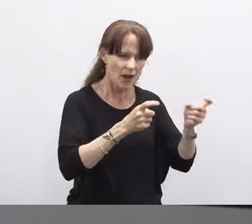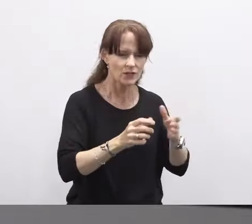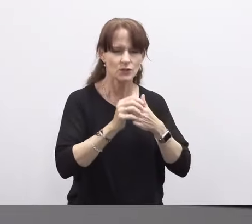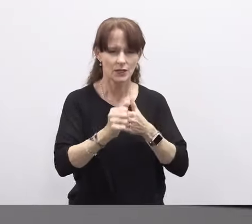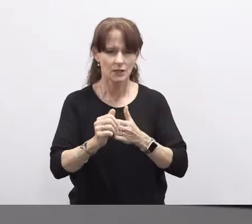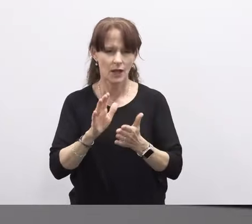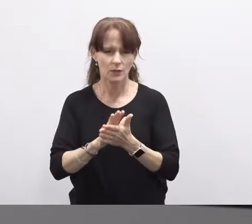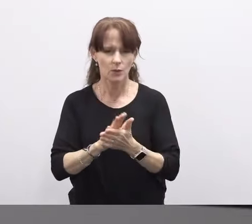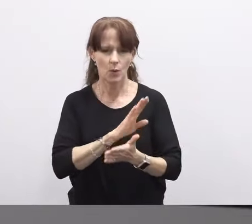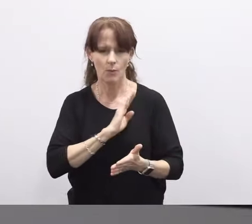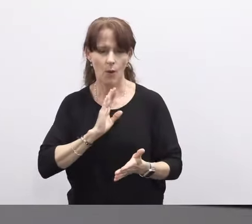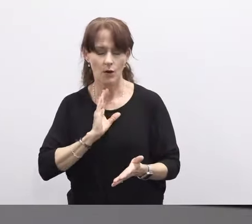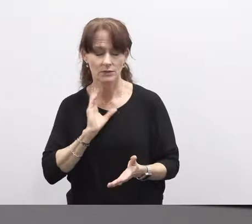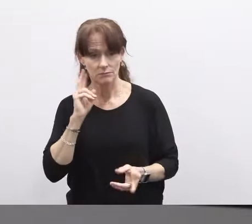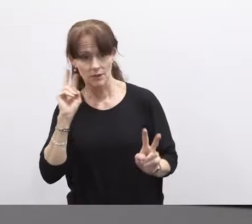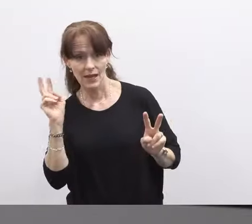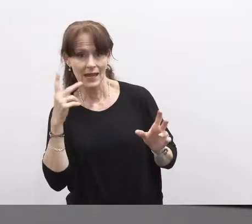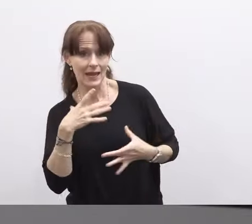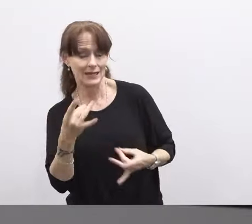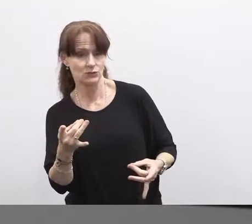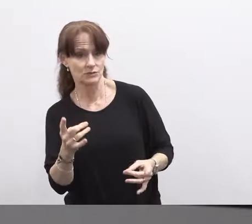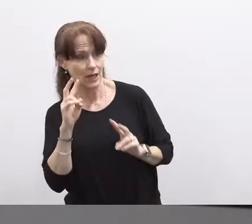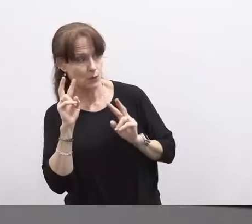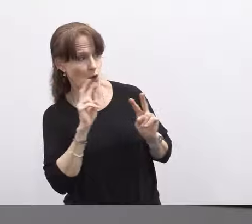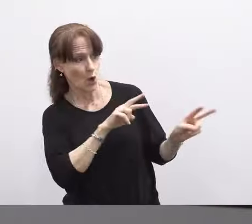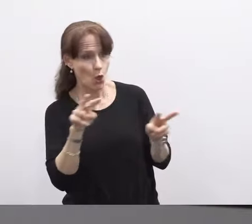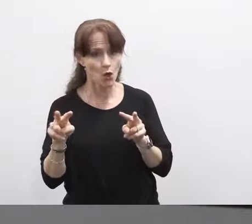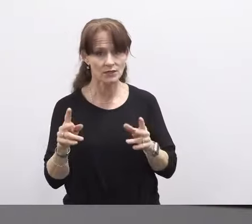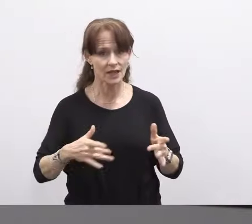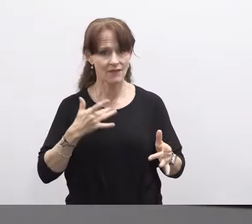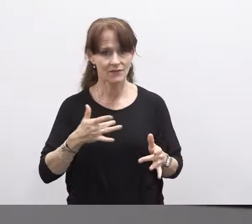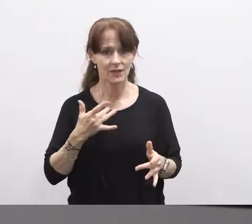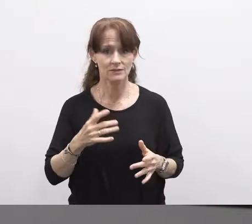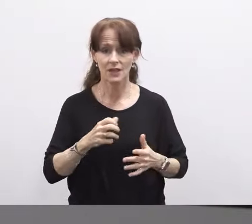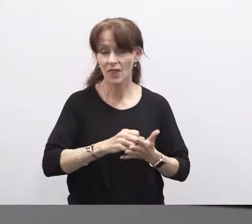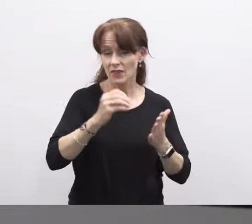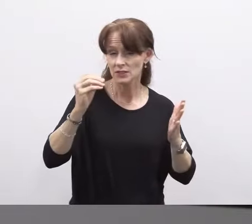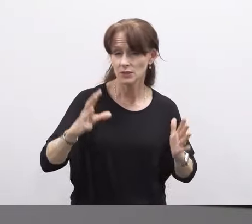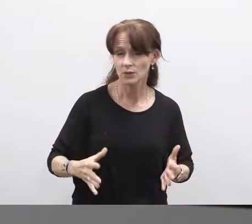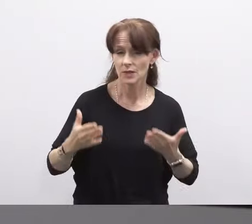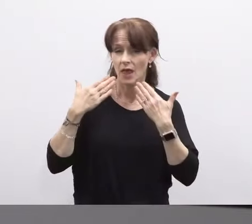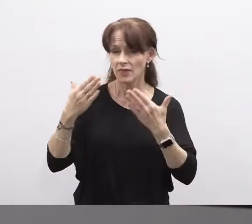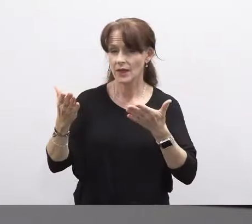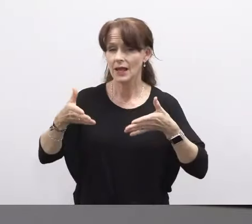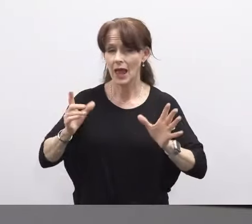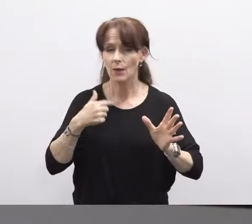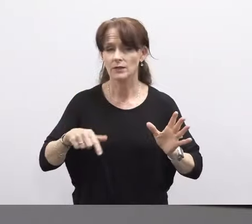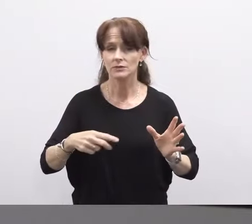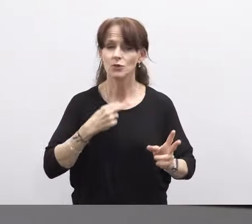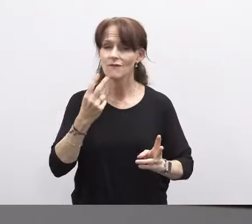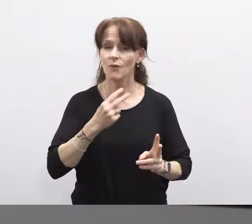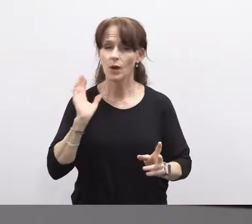invested in how our school looks and feels now. On behalf of the students, thank you for allowing us to voice our opinions